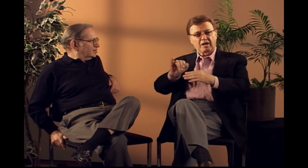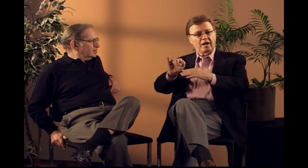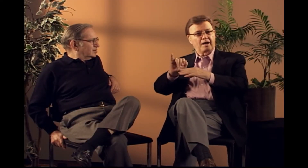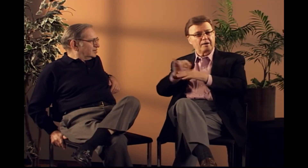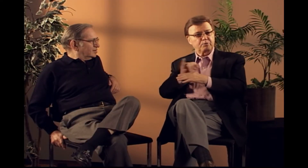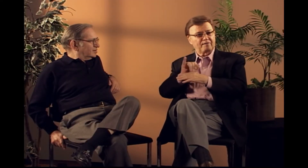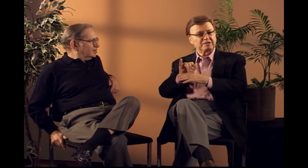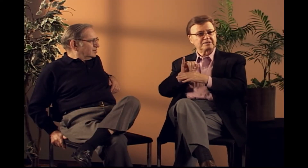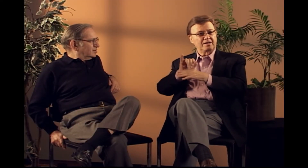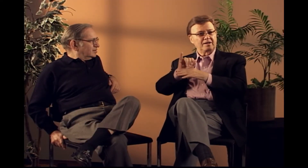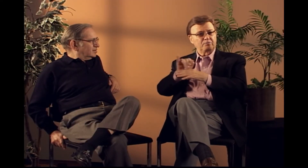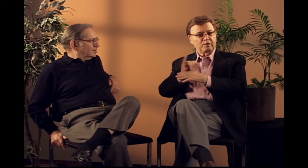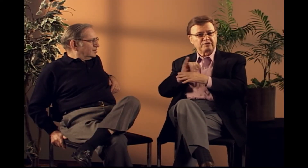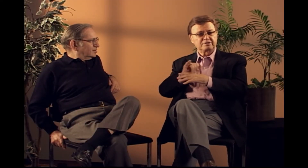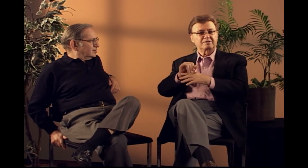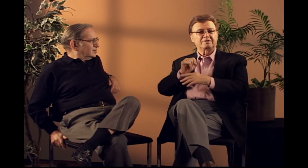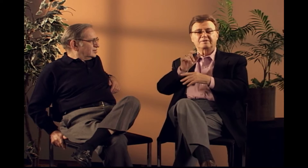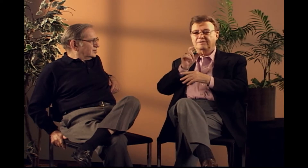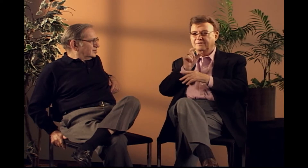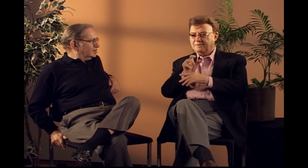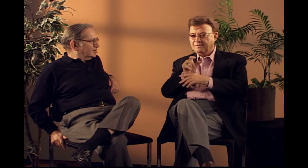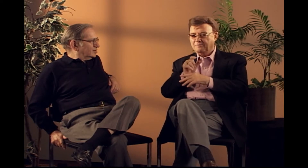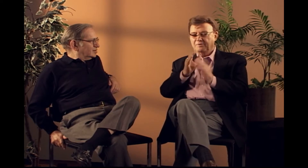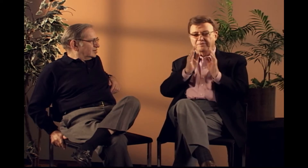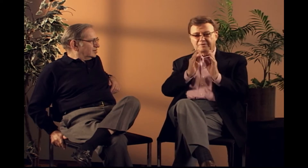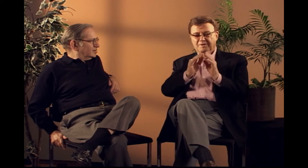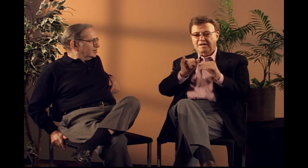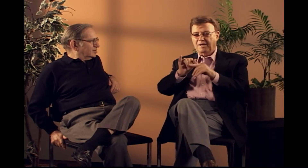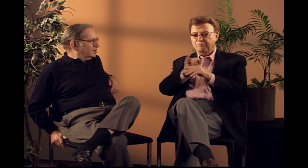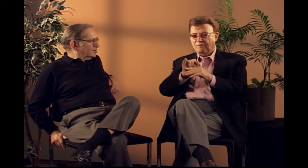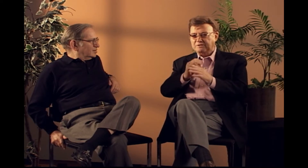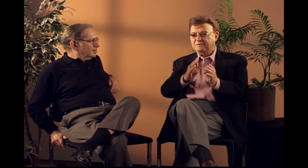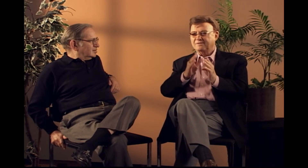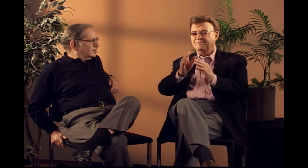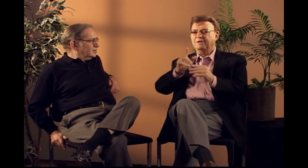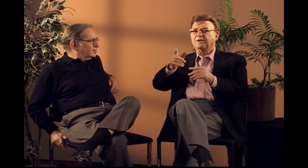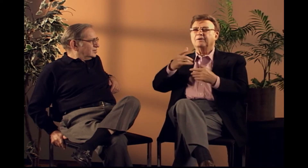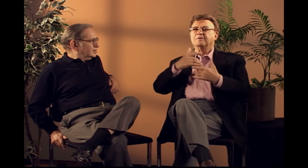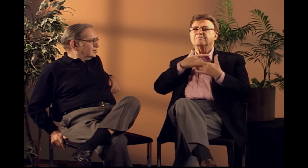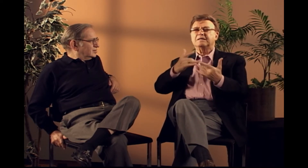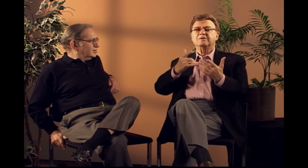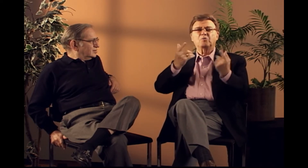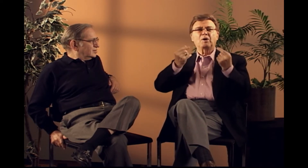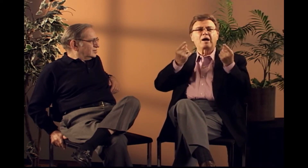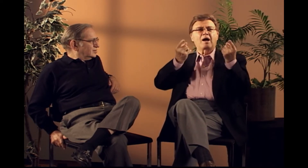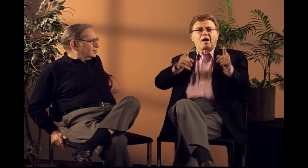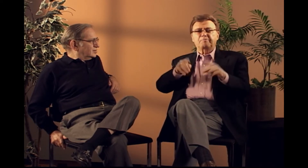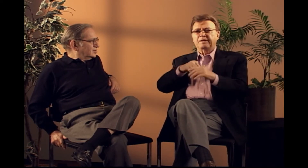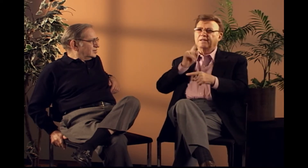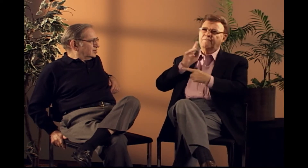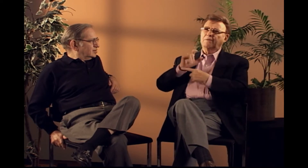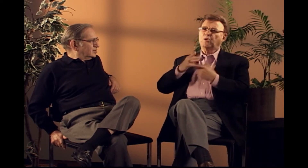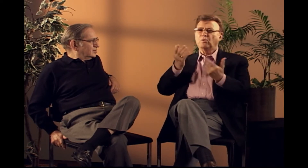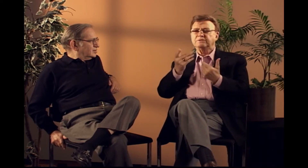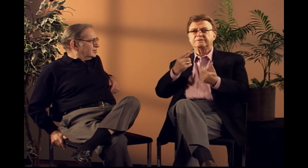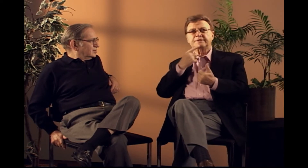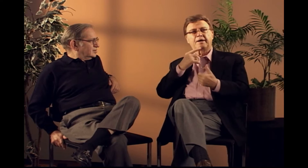So from that point, then we began with improvisation, and we would improvisation. And we would improvise on this for them.